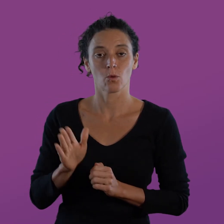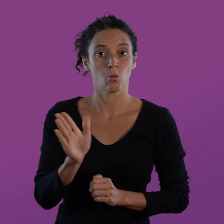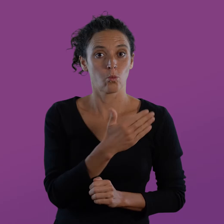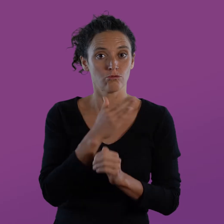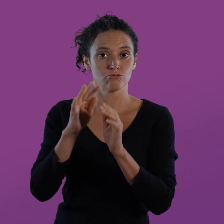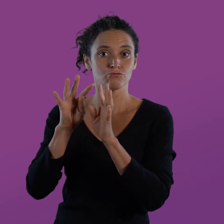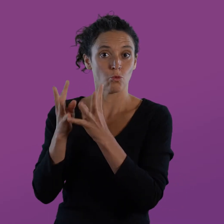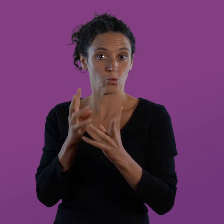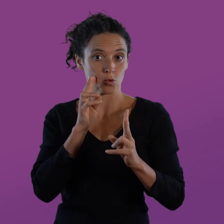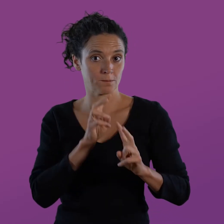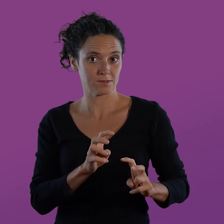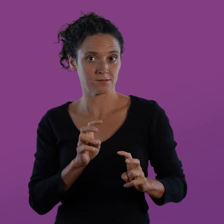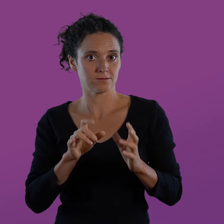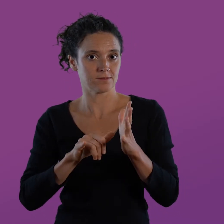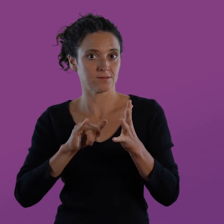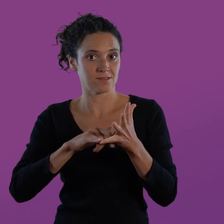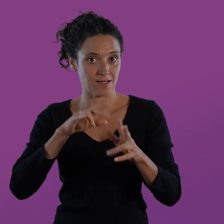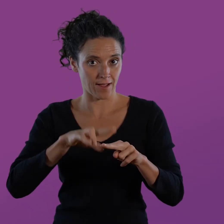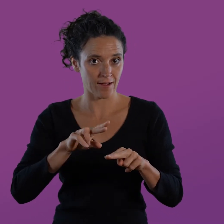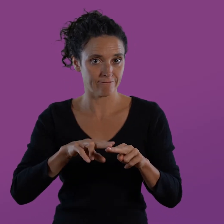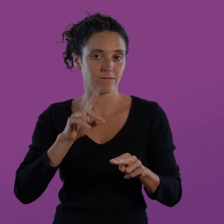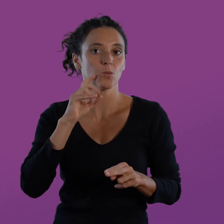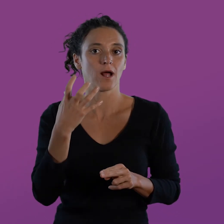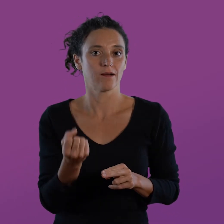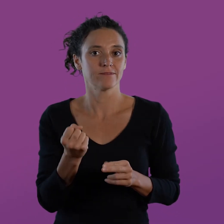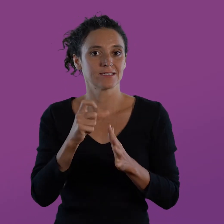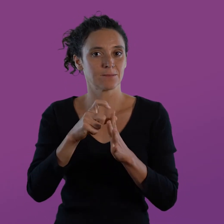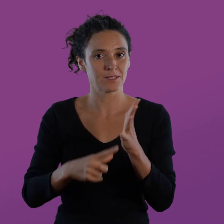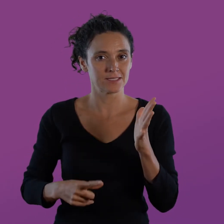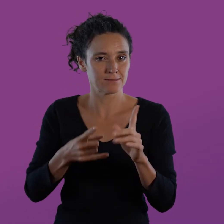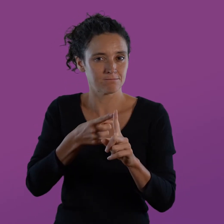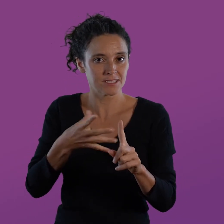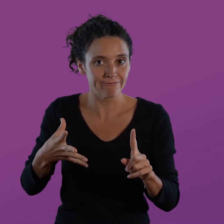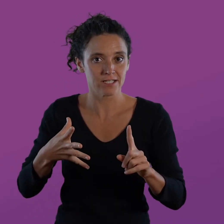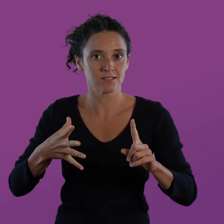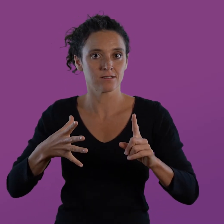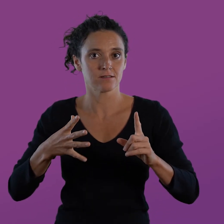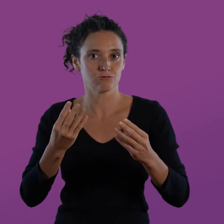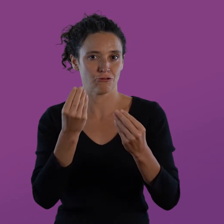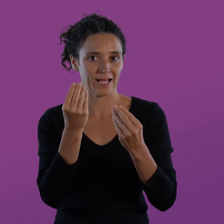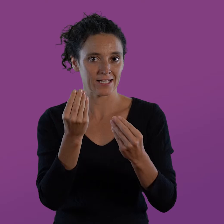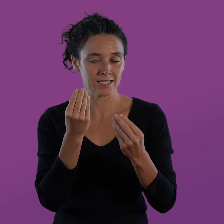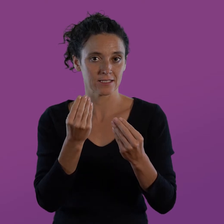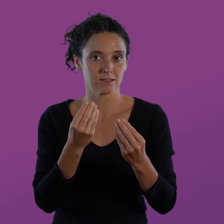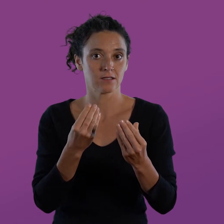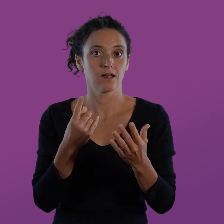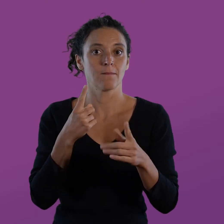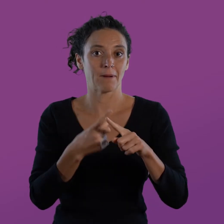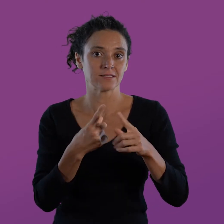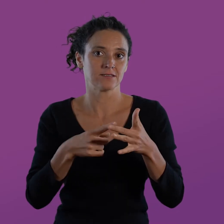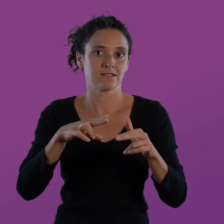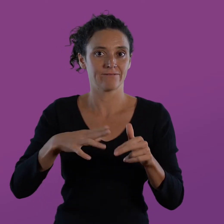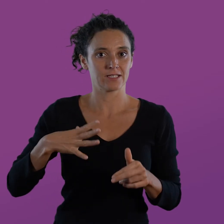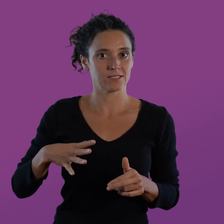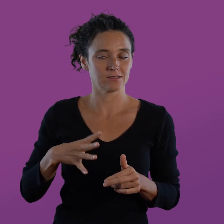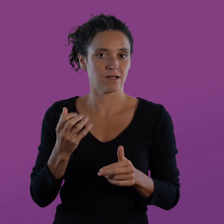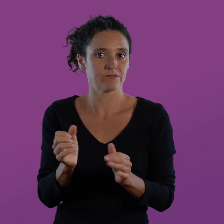All Royal Commission staff will undertake disability - specific training to support a high level of service delivery.